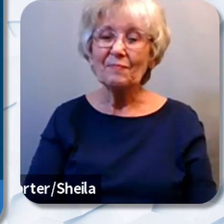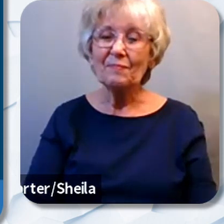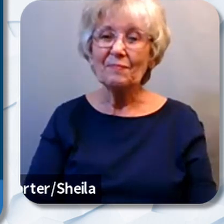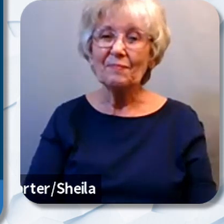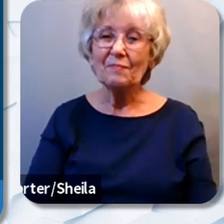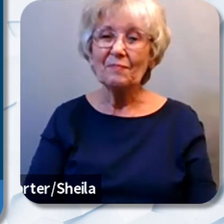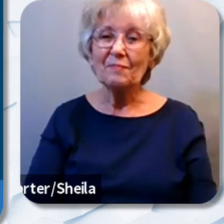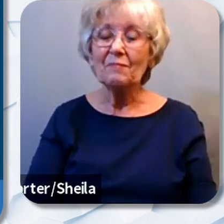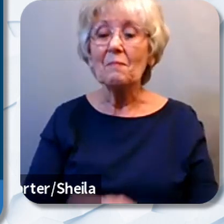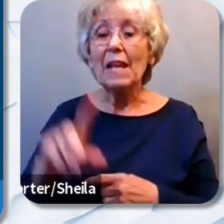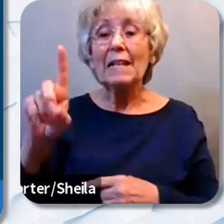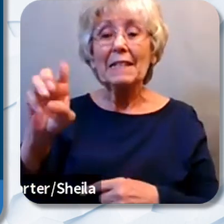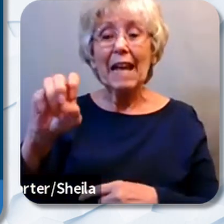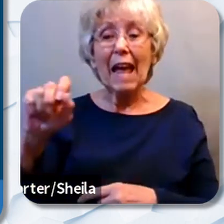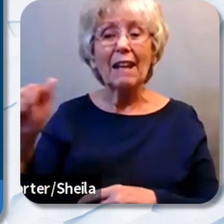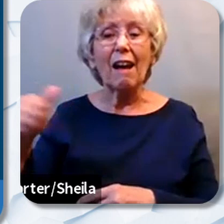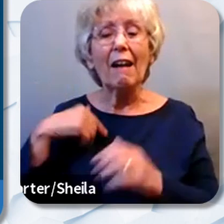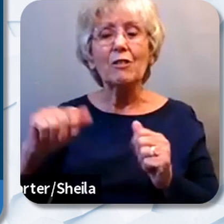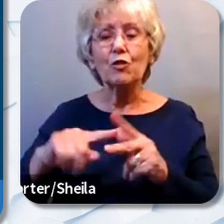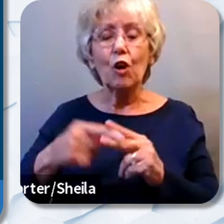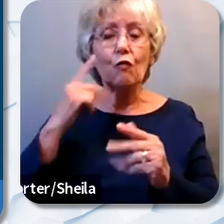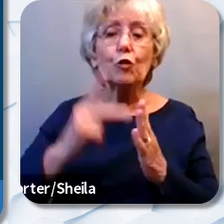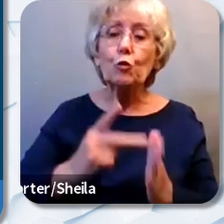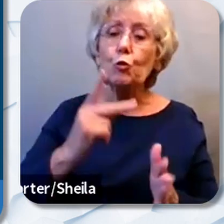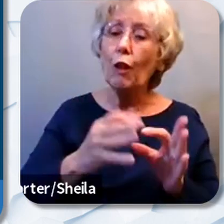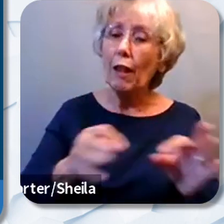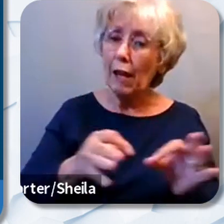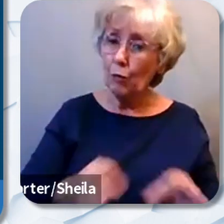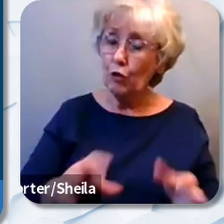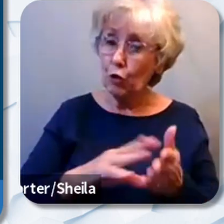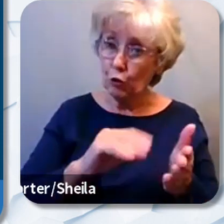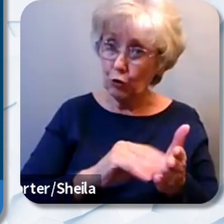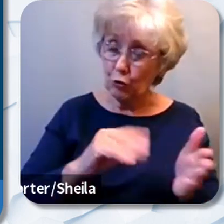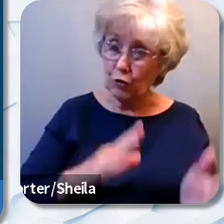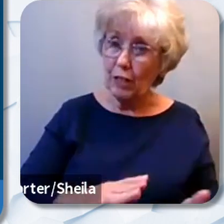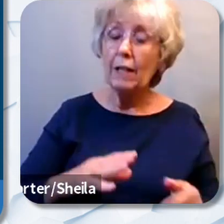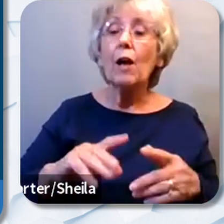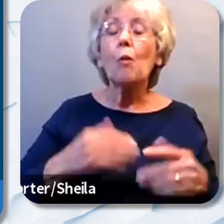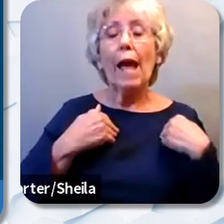Mathies: You can start purdue language learners out of the starting smart and strong grant with